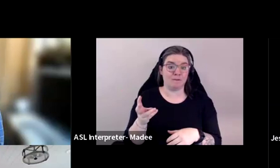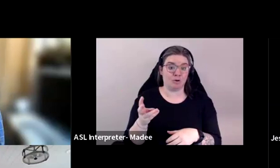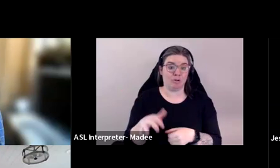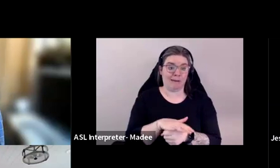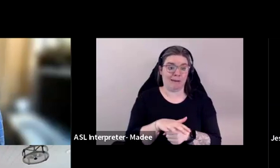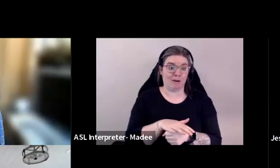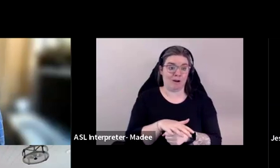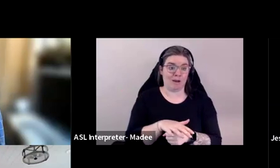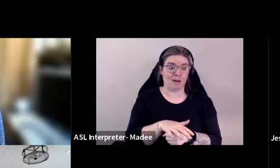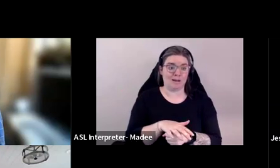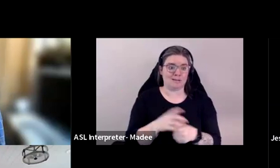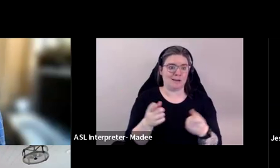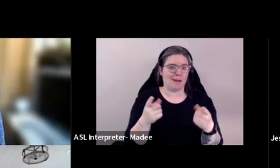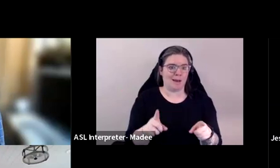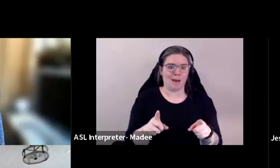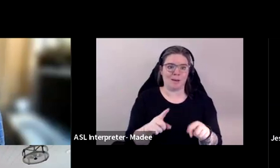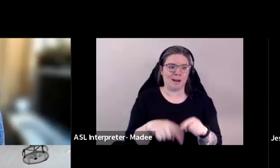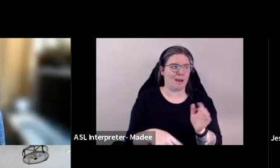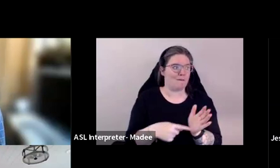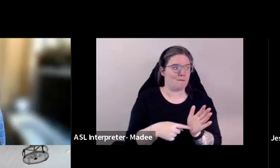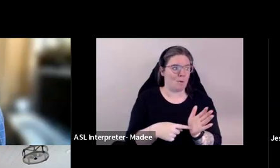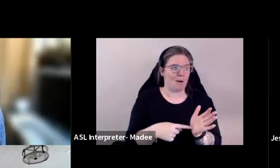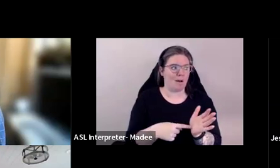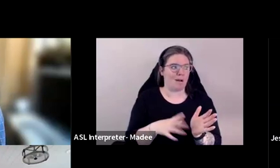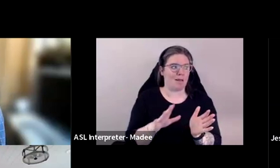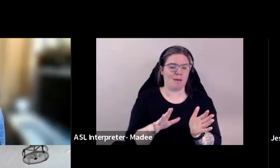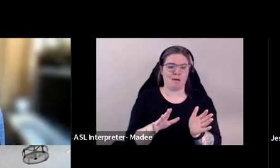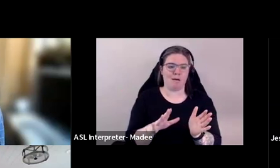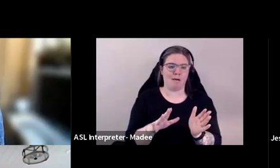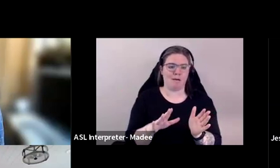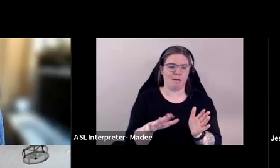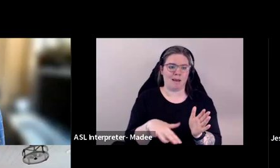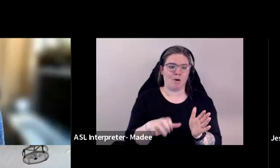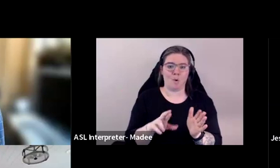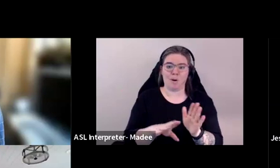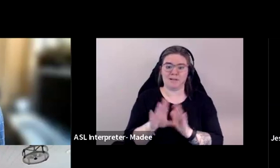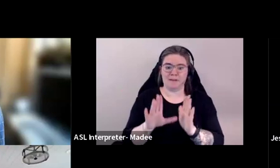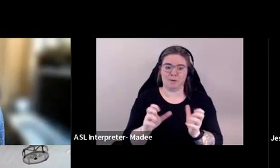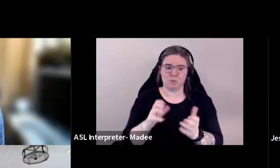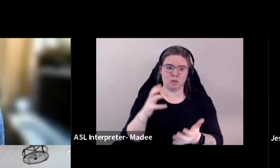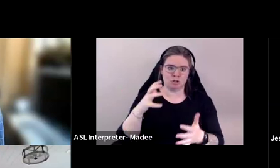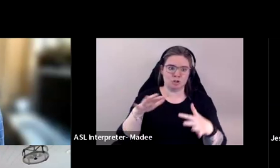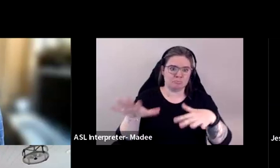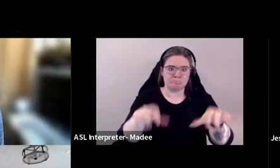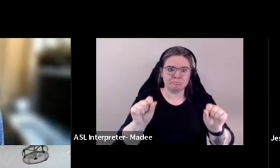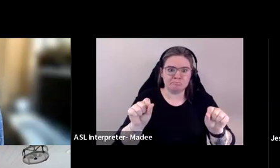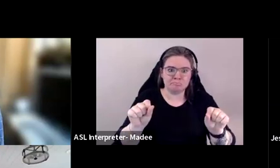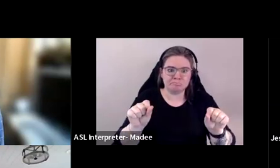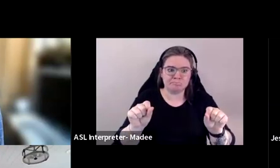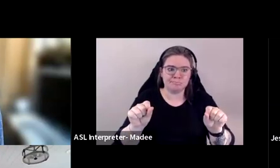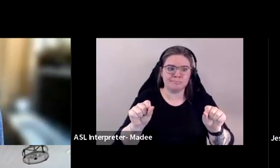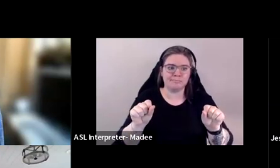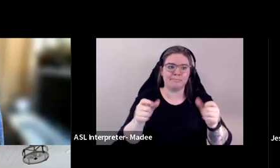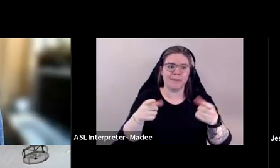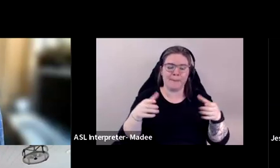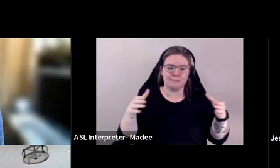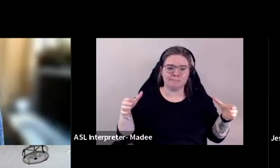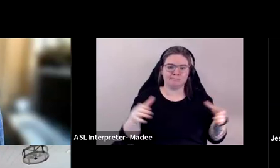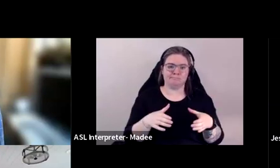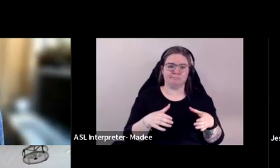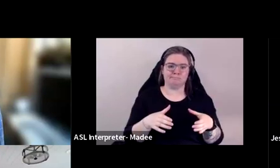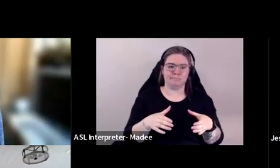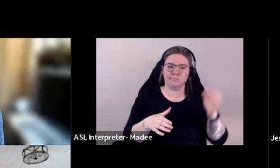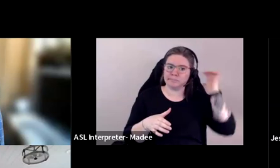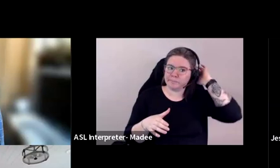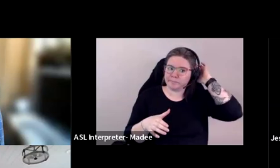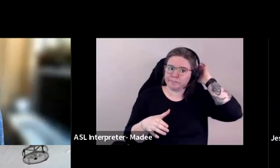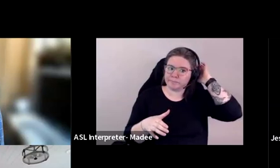Maria Cordova: being priced out of their neighborhoods, or developers wanting to kind of sweep in and take over. Those homes have been gathering out of out of these.